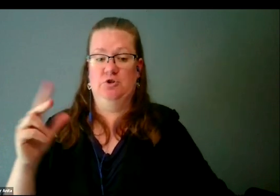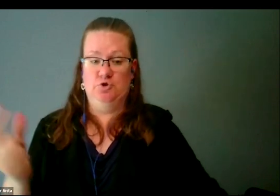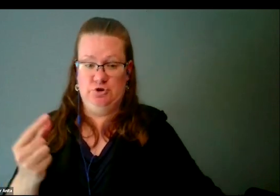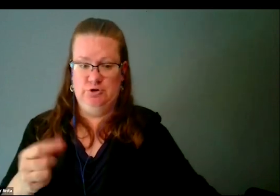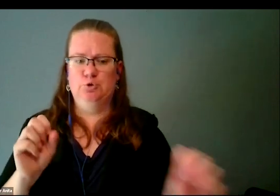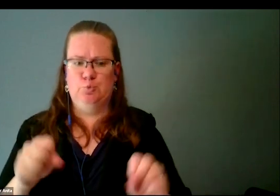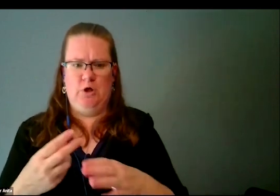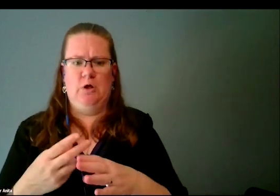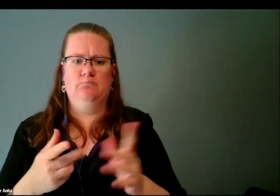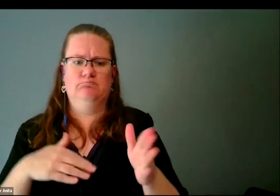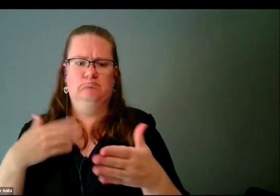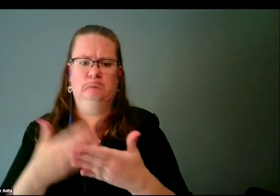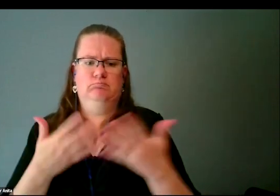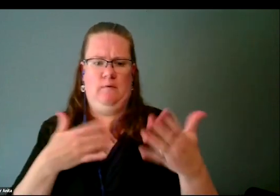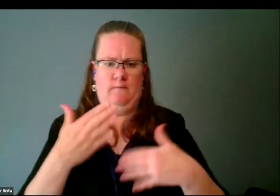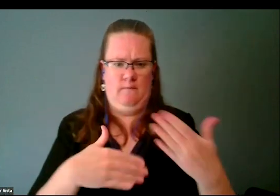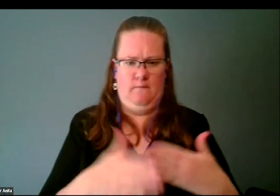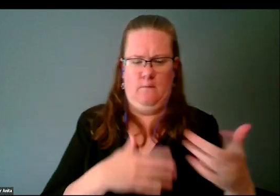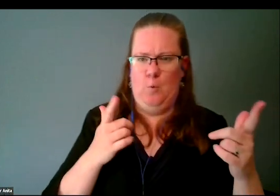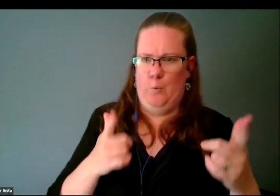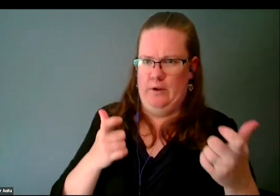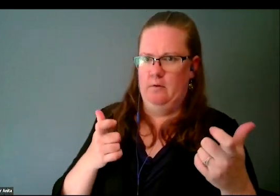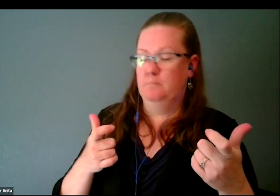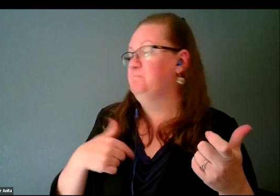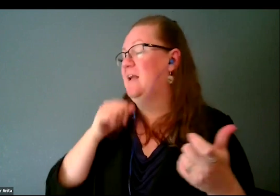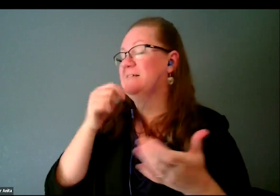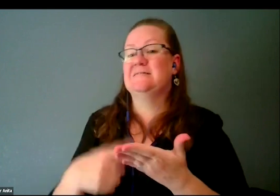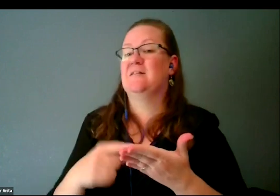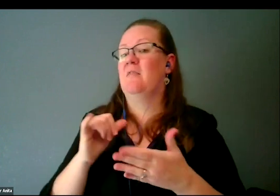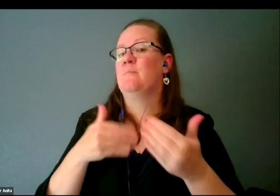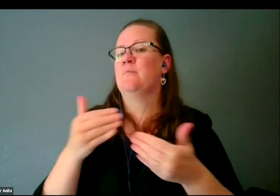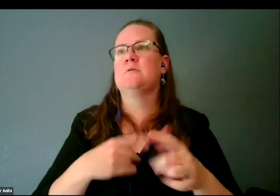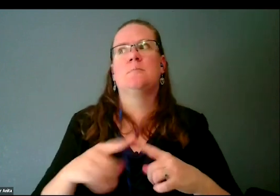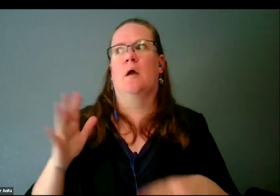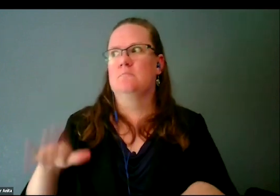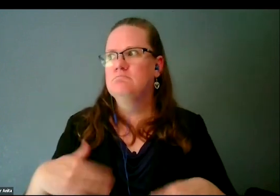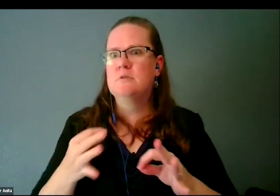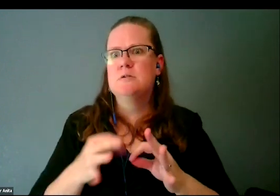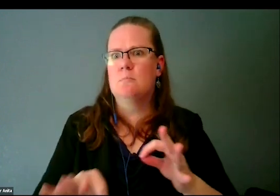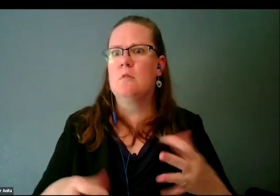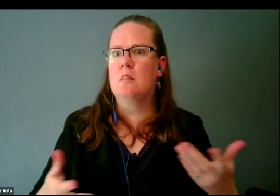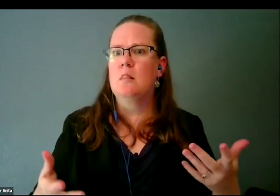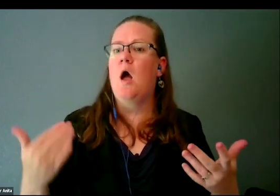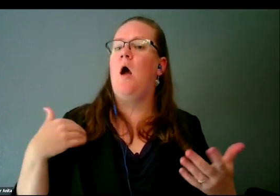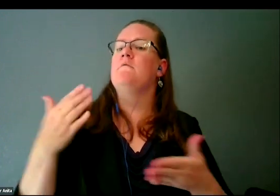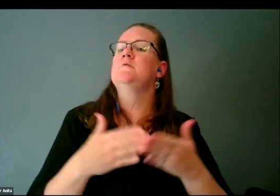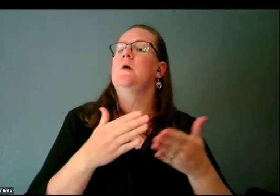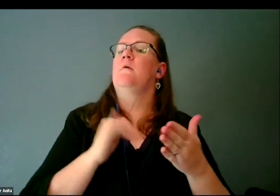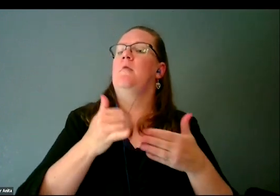I didn't discuss that process today, but it is fairly simple. I have some of that process posted on my website.